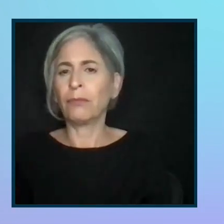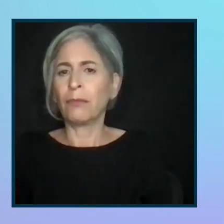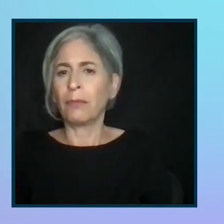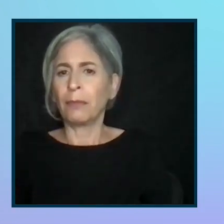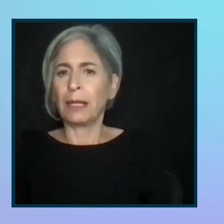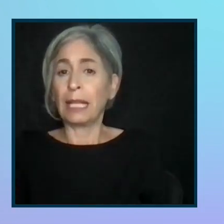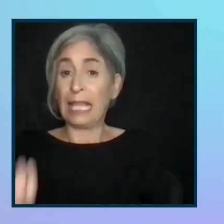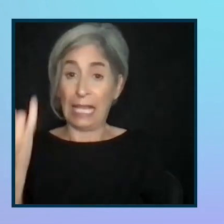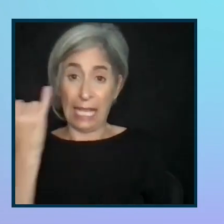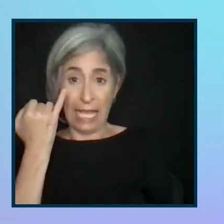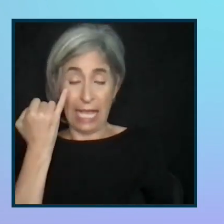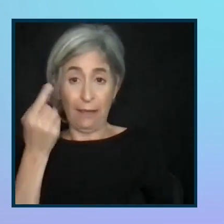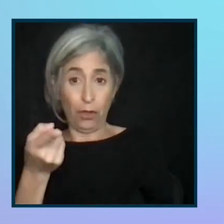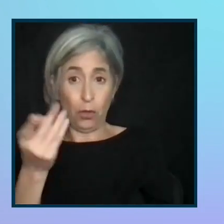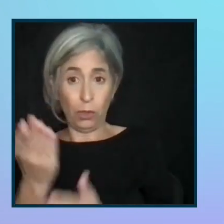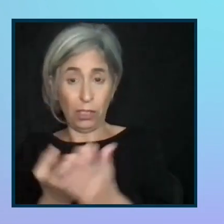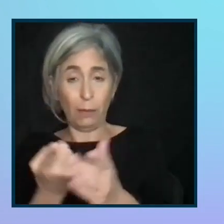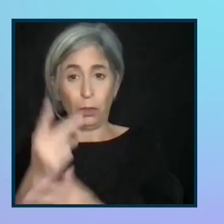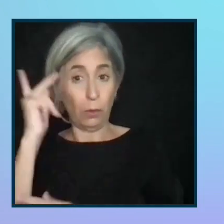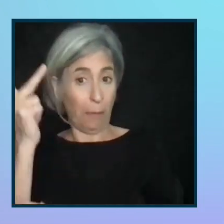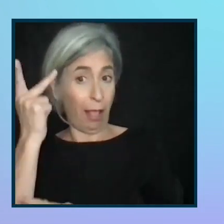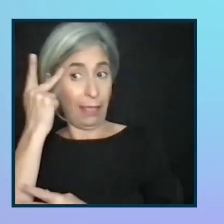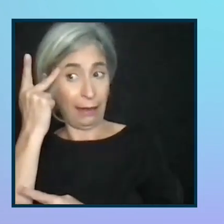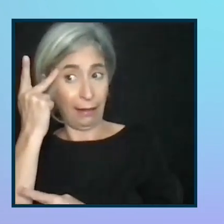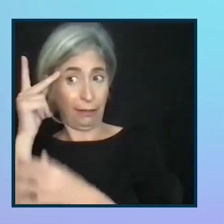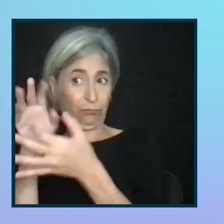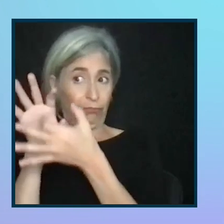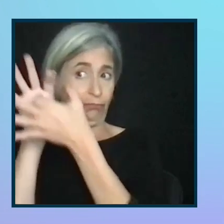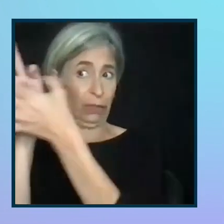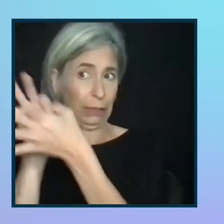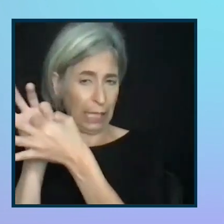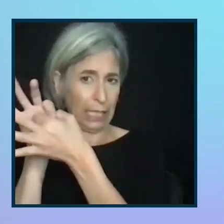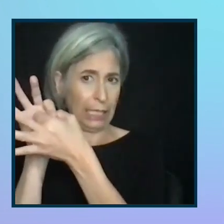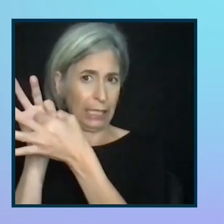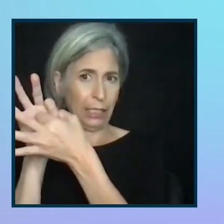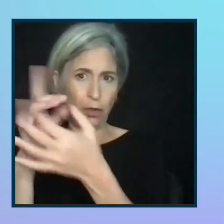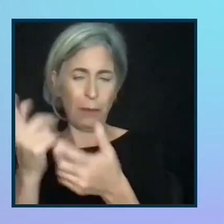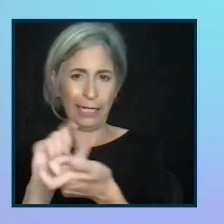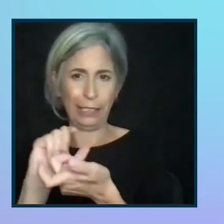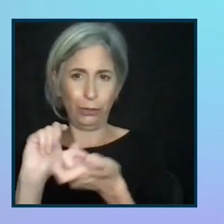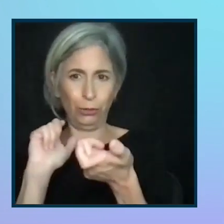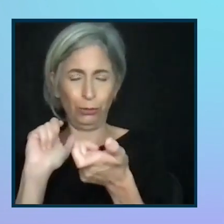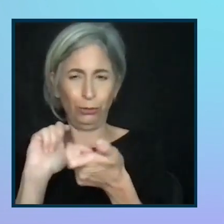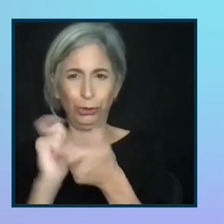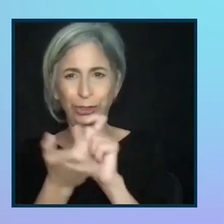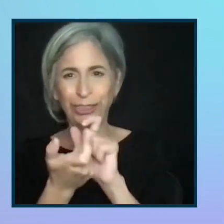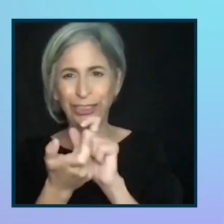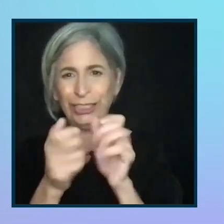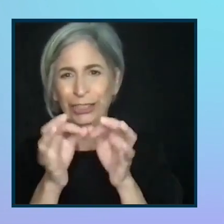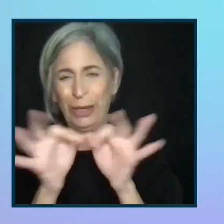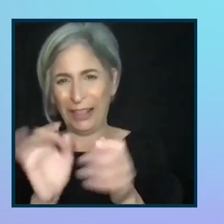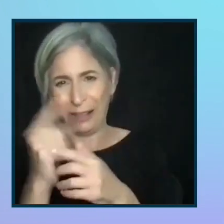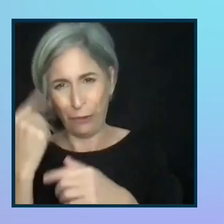if you are someone who is politically oriented and Seth you're gonna have to translate this for me, if you're someone who is politically oriented,